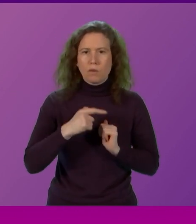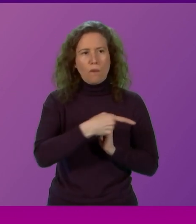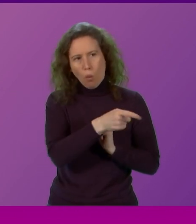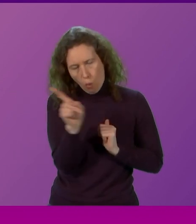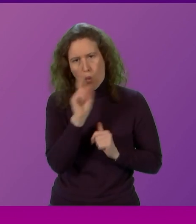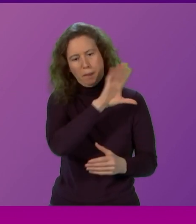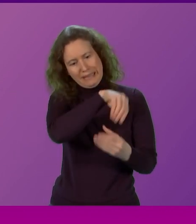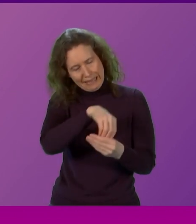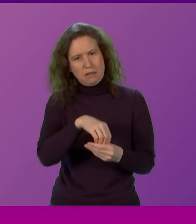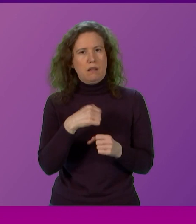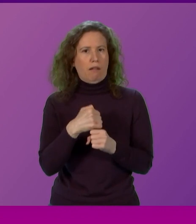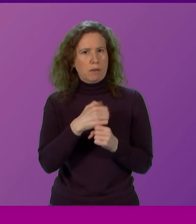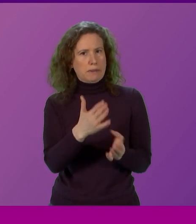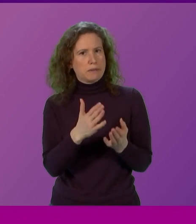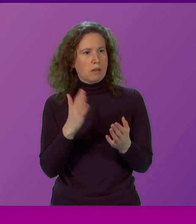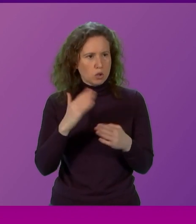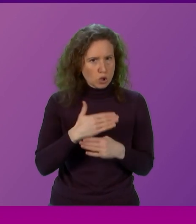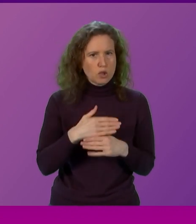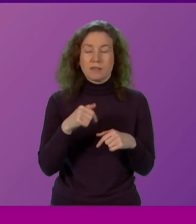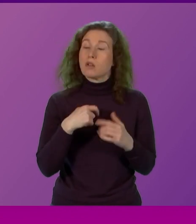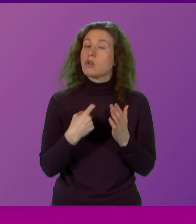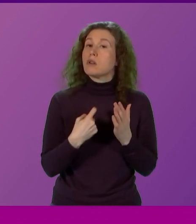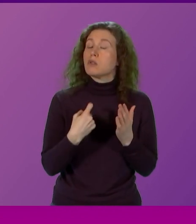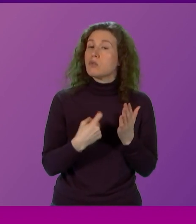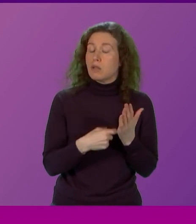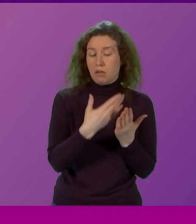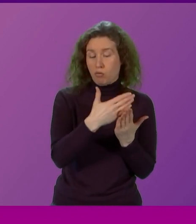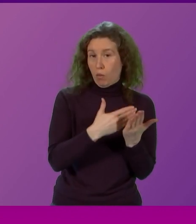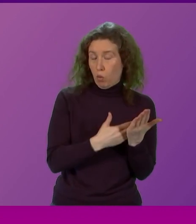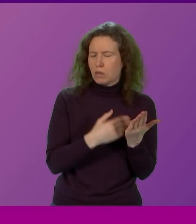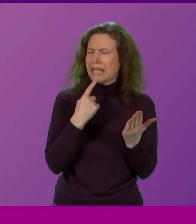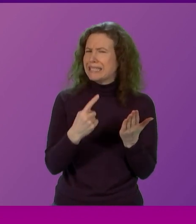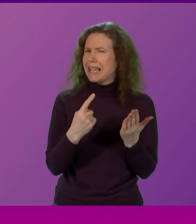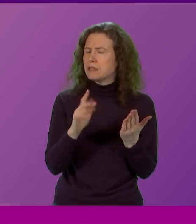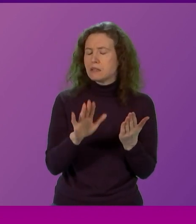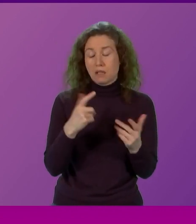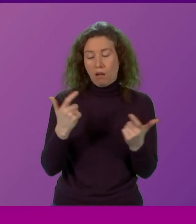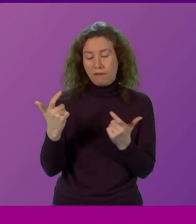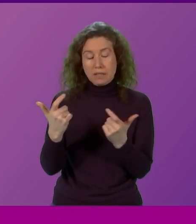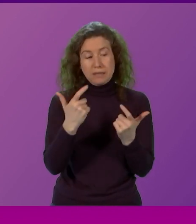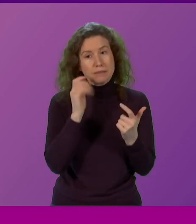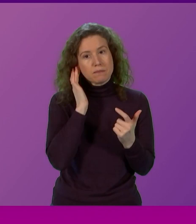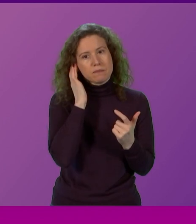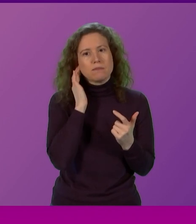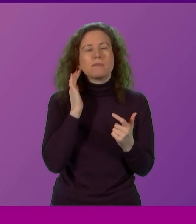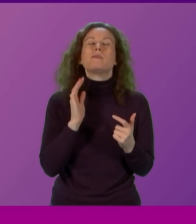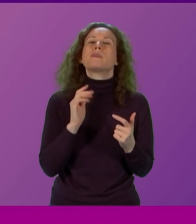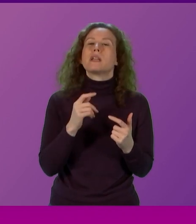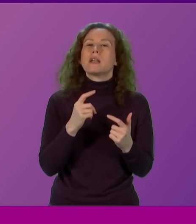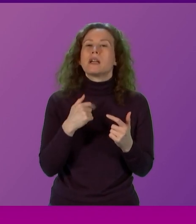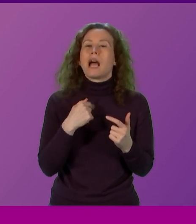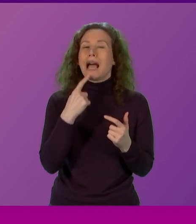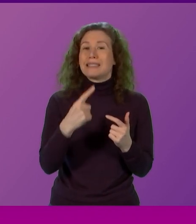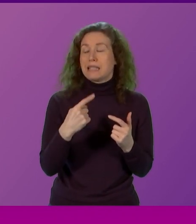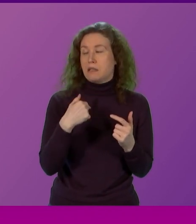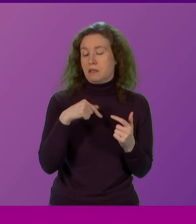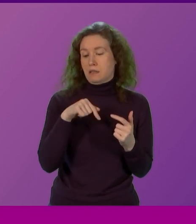With regard to the record of Government, I said on the day that I announced that I would